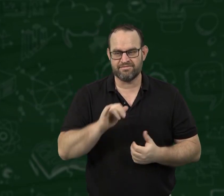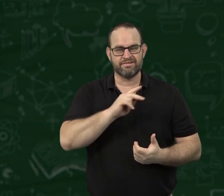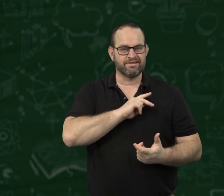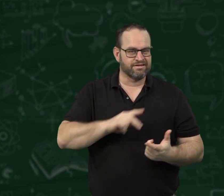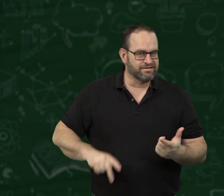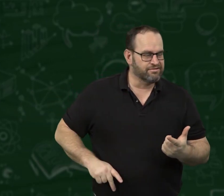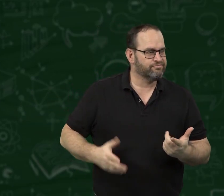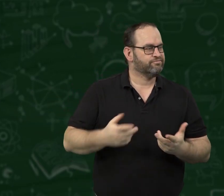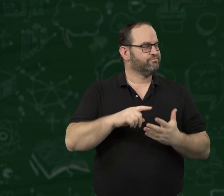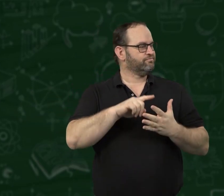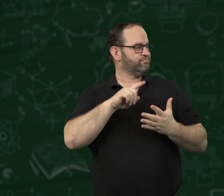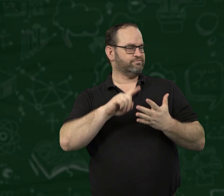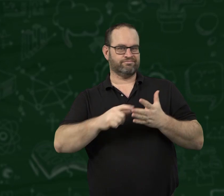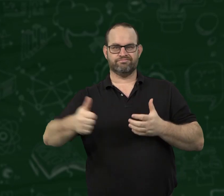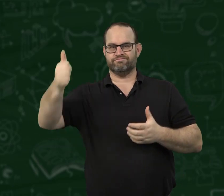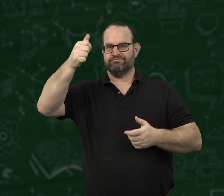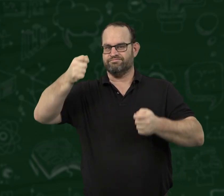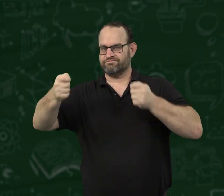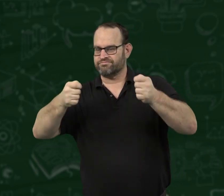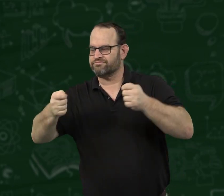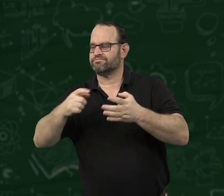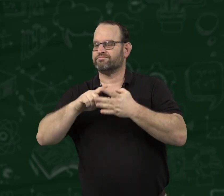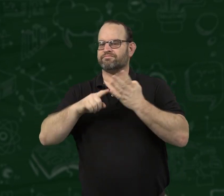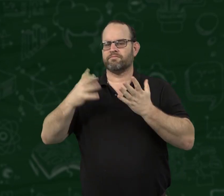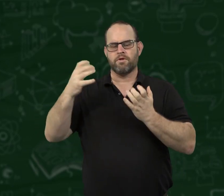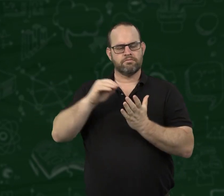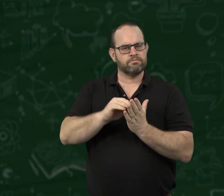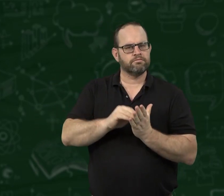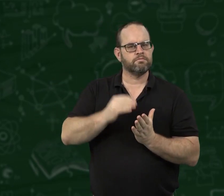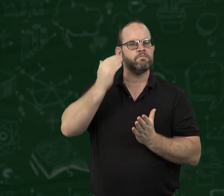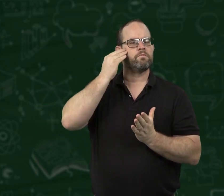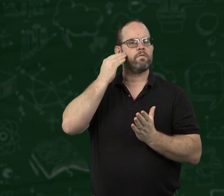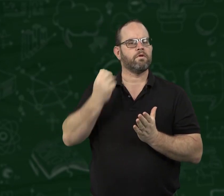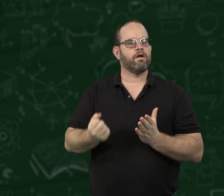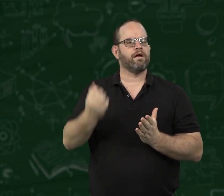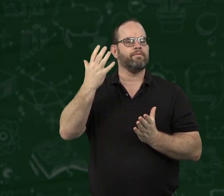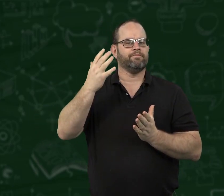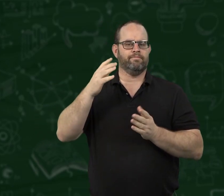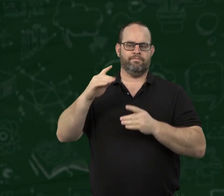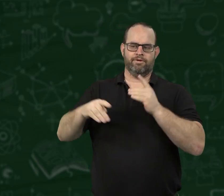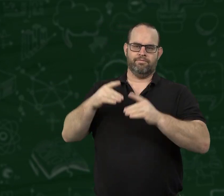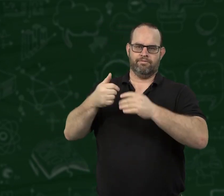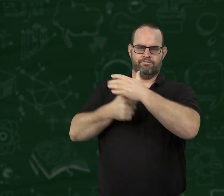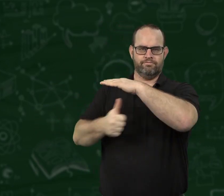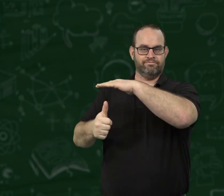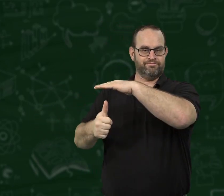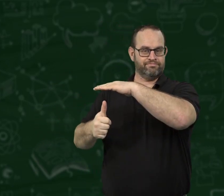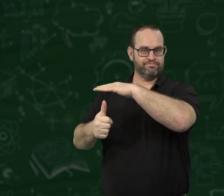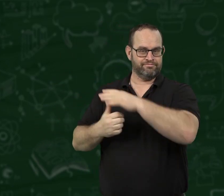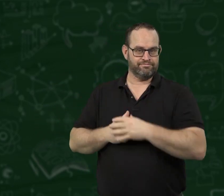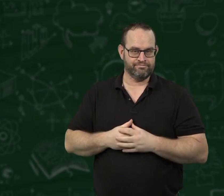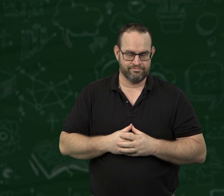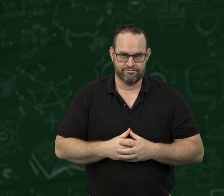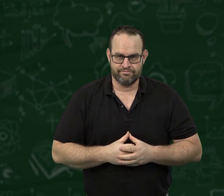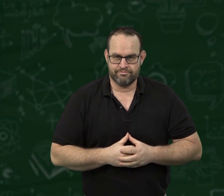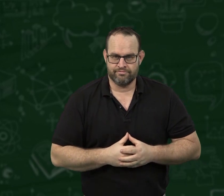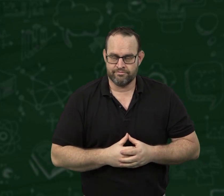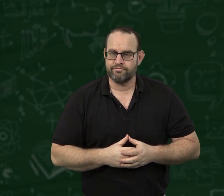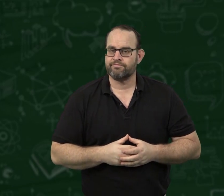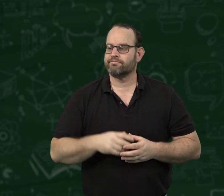Kings and rulers wanted to know how many subjects they had.